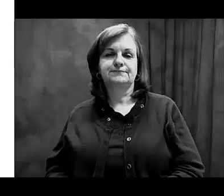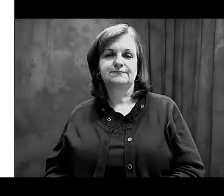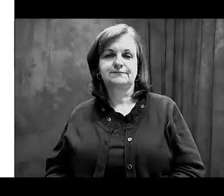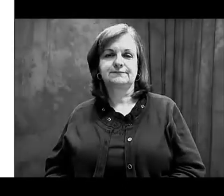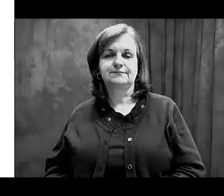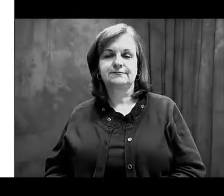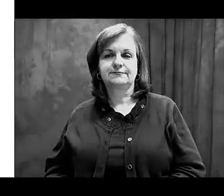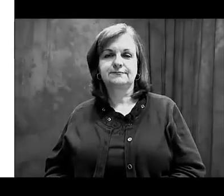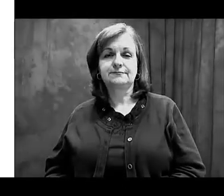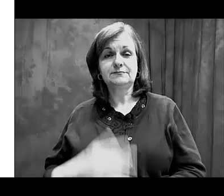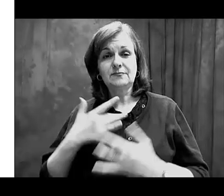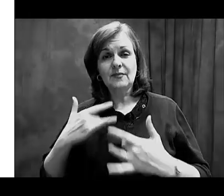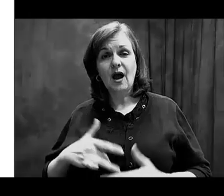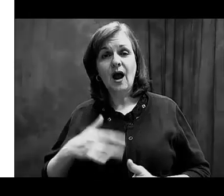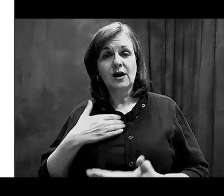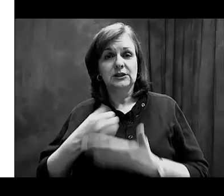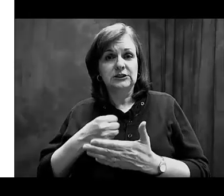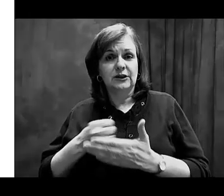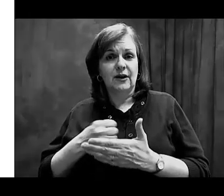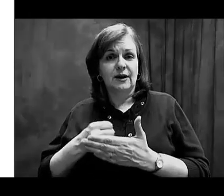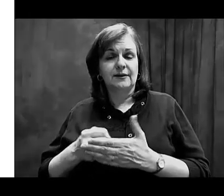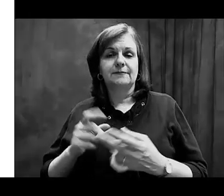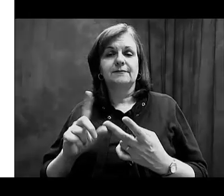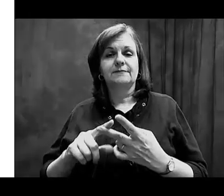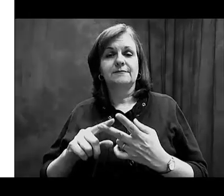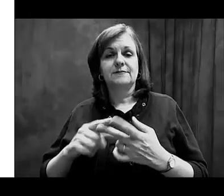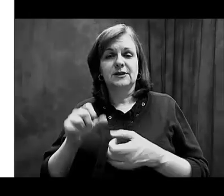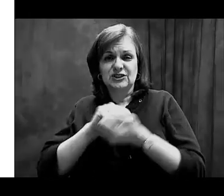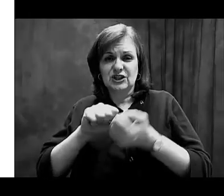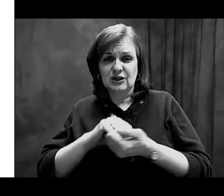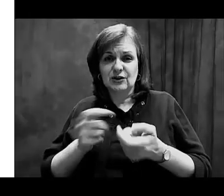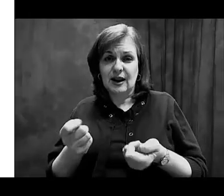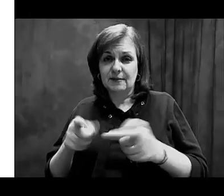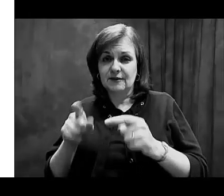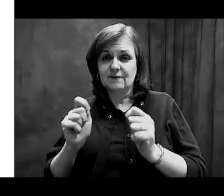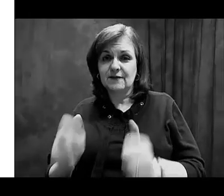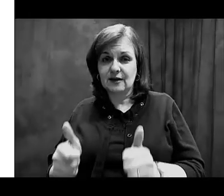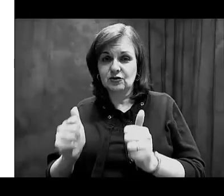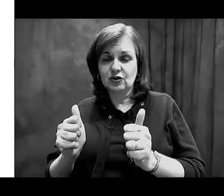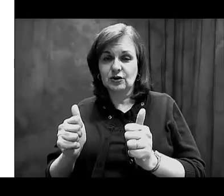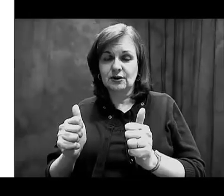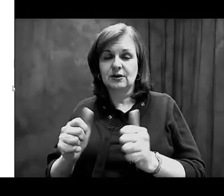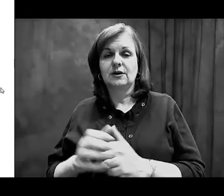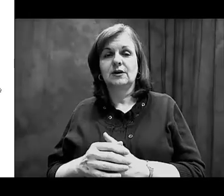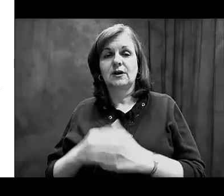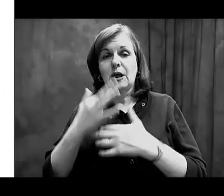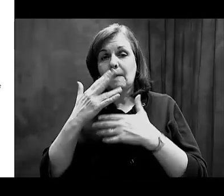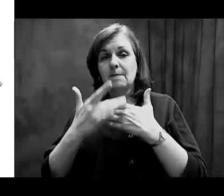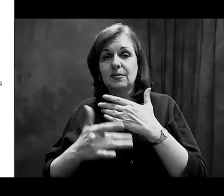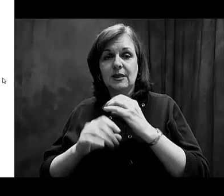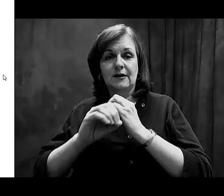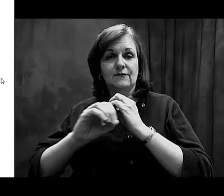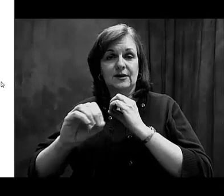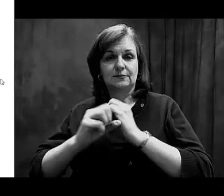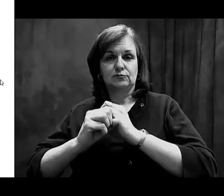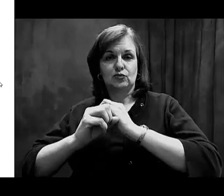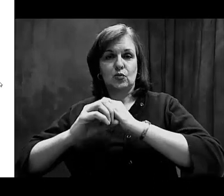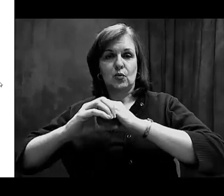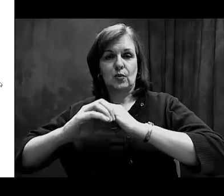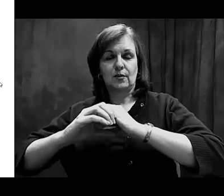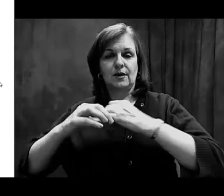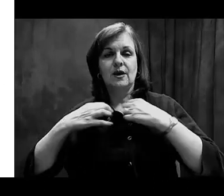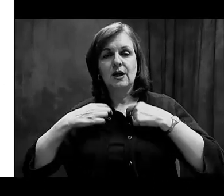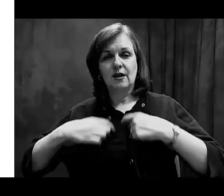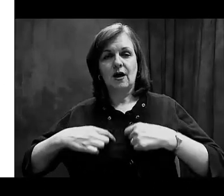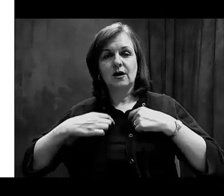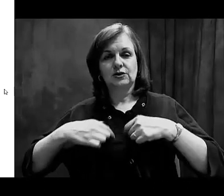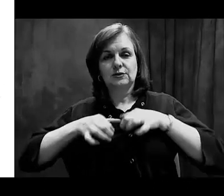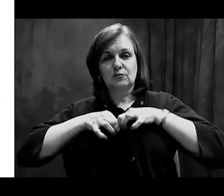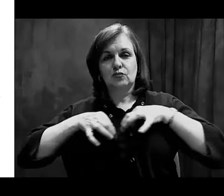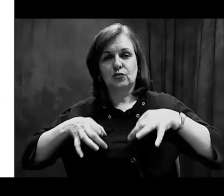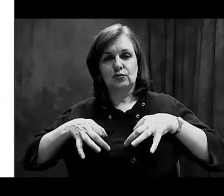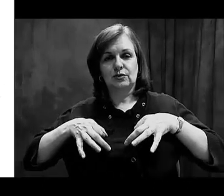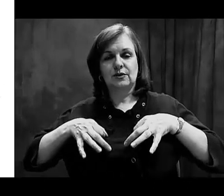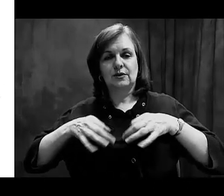increased heart rate increased digestion, coronary - so blood vessel - dilation, bronchial dilation